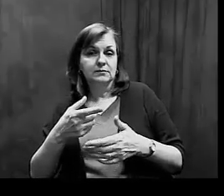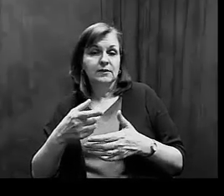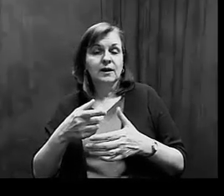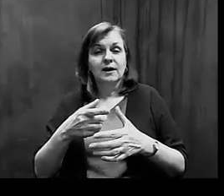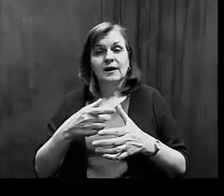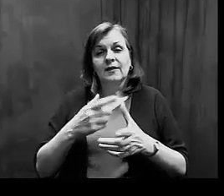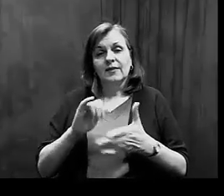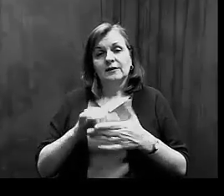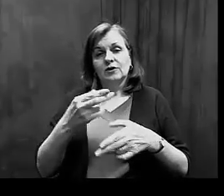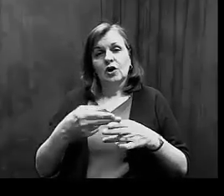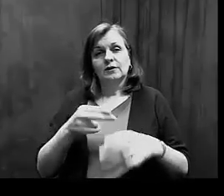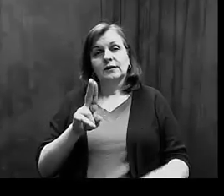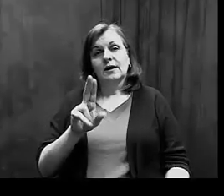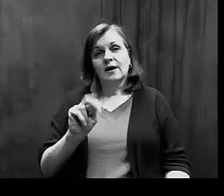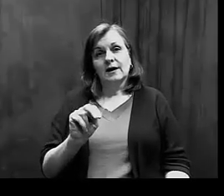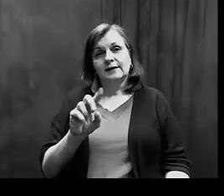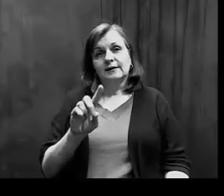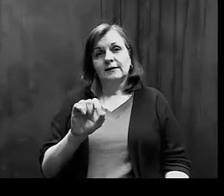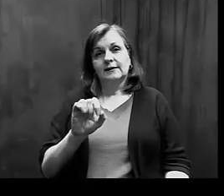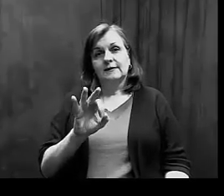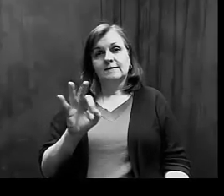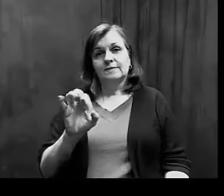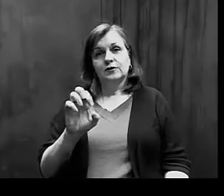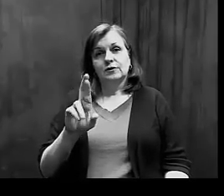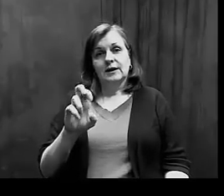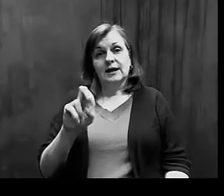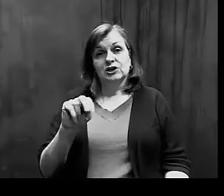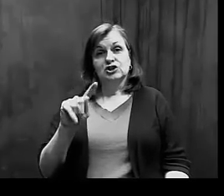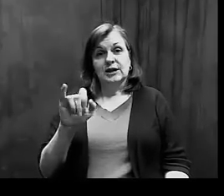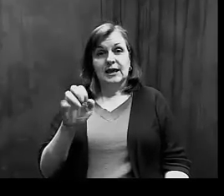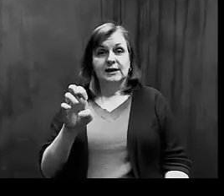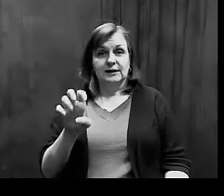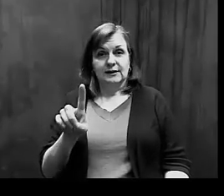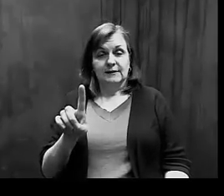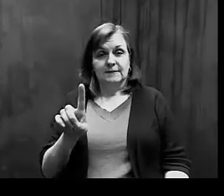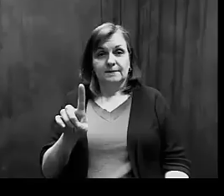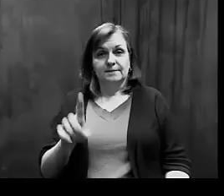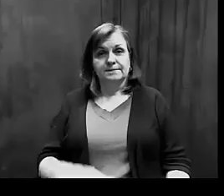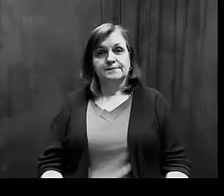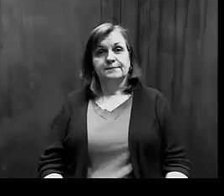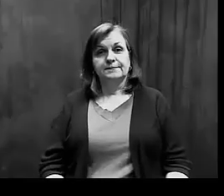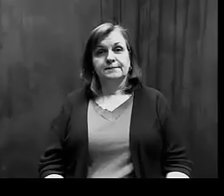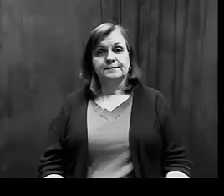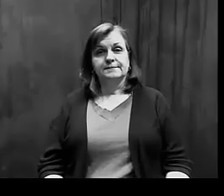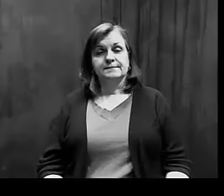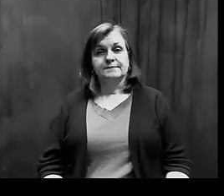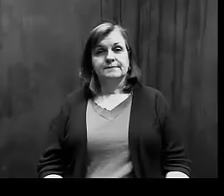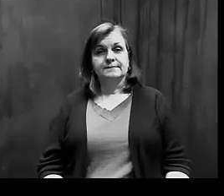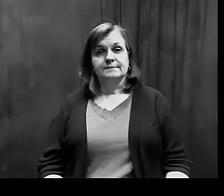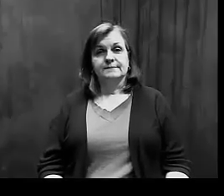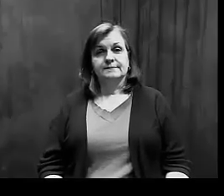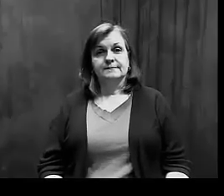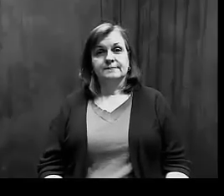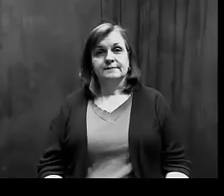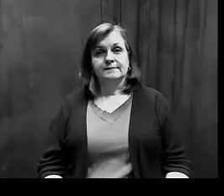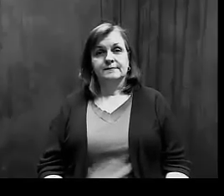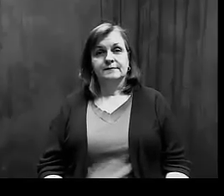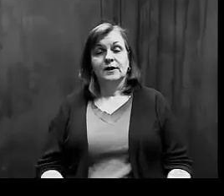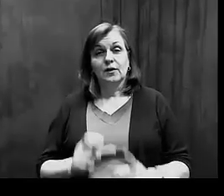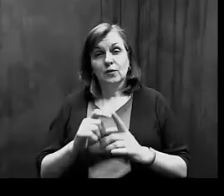they are what we call undifferentiated